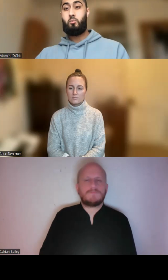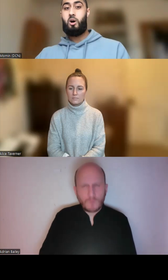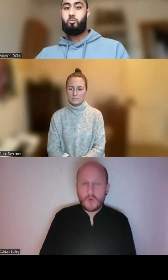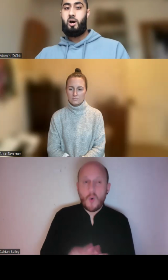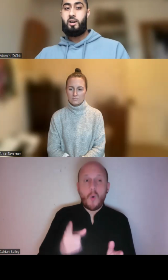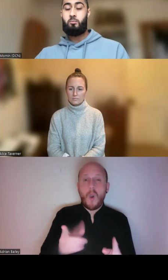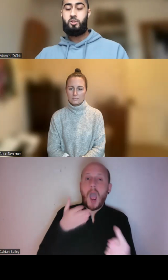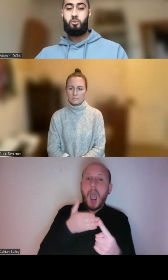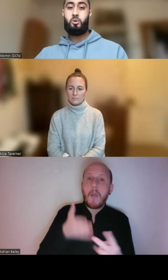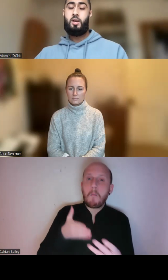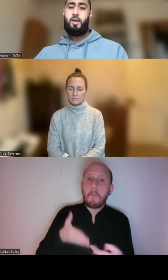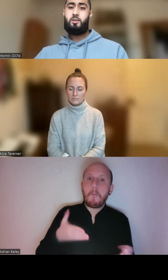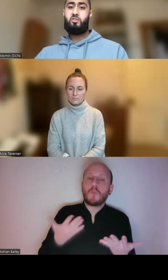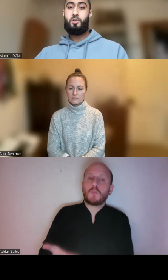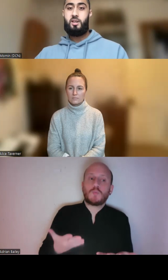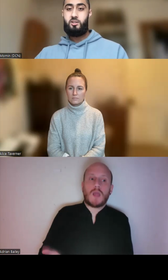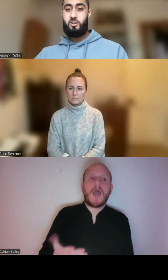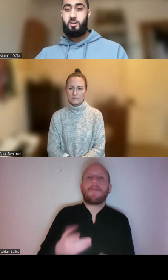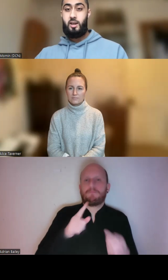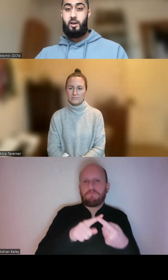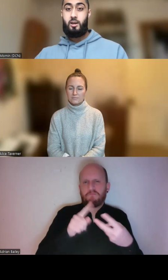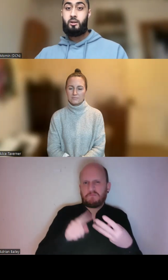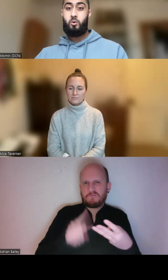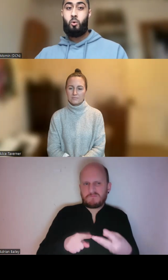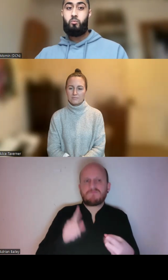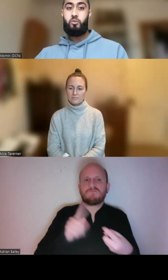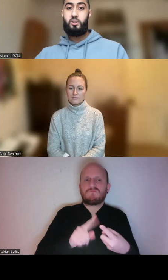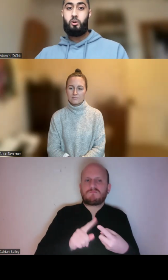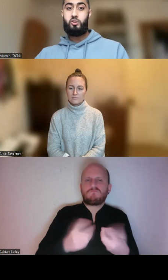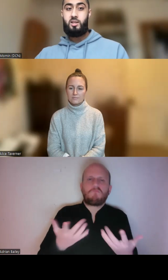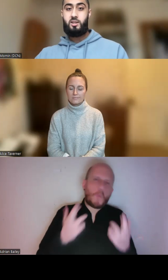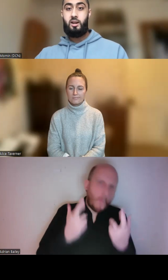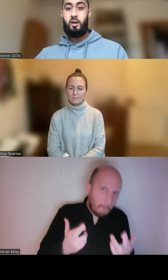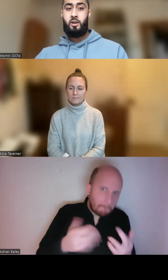on what I aim to present to you today and hopefully what you guys can learn.